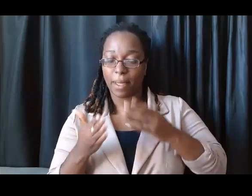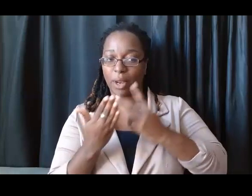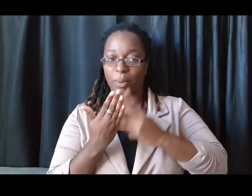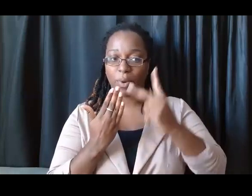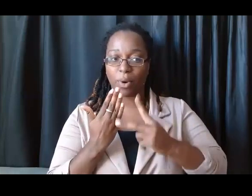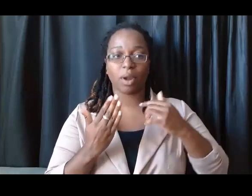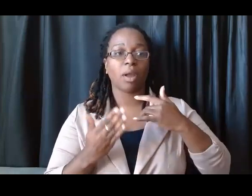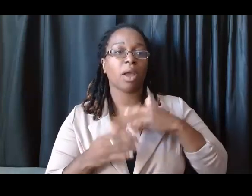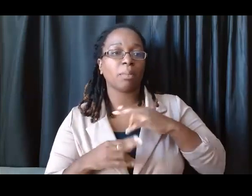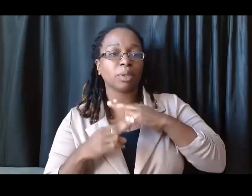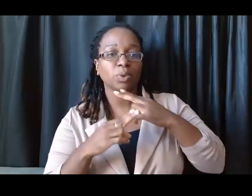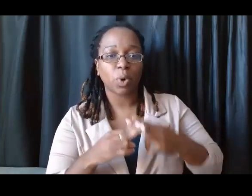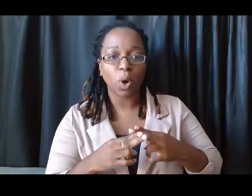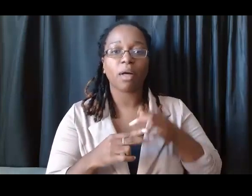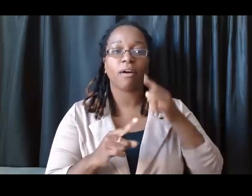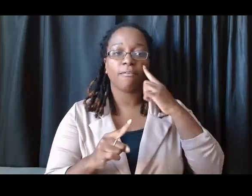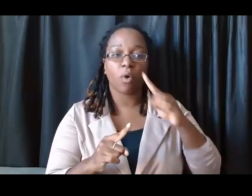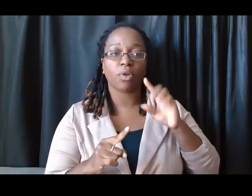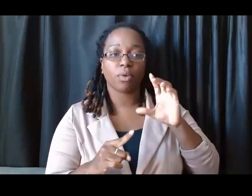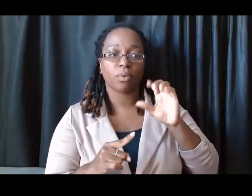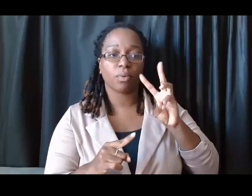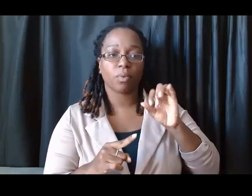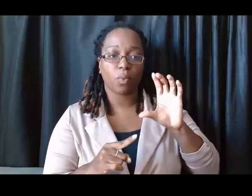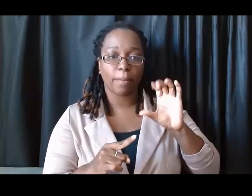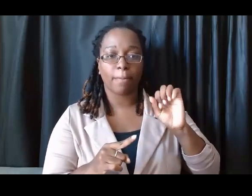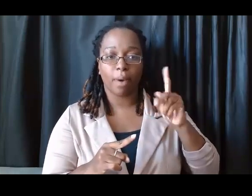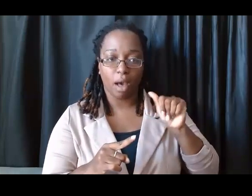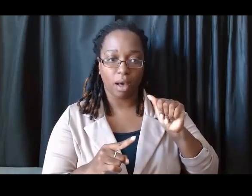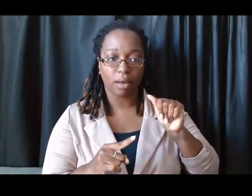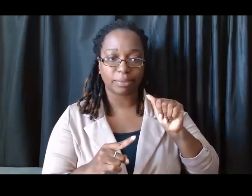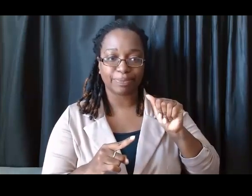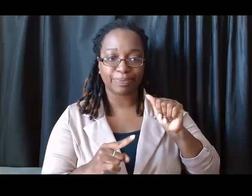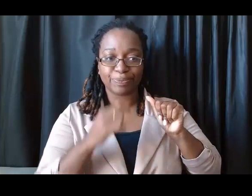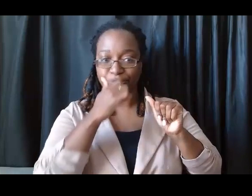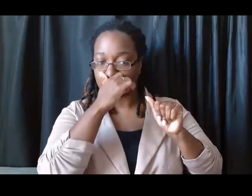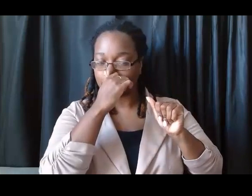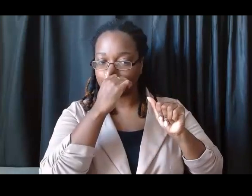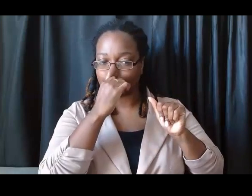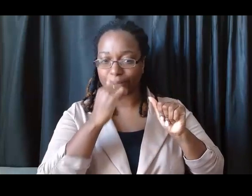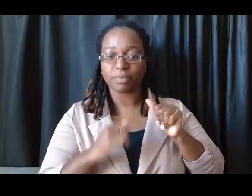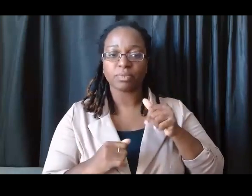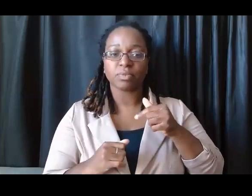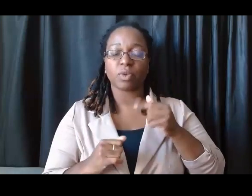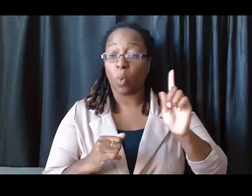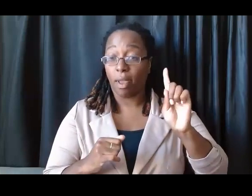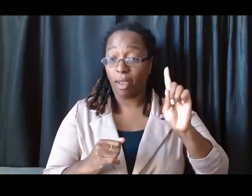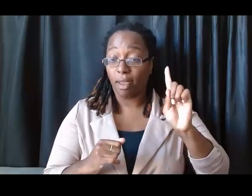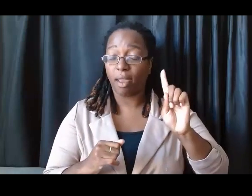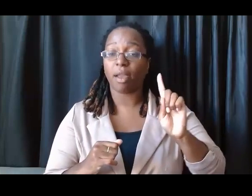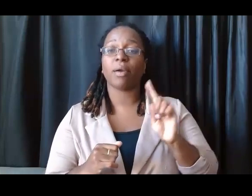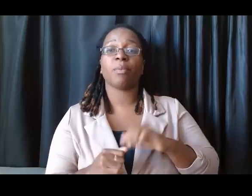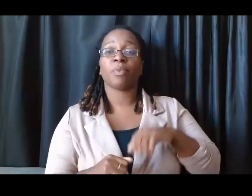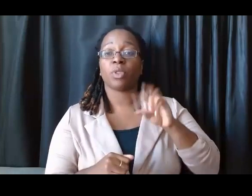Known as WIPA for short. And you can find the WIPA project in your area